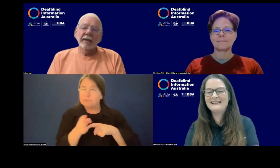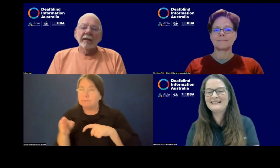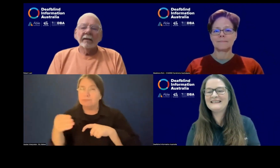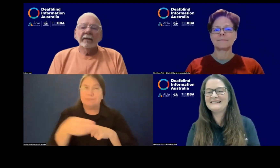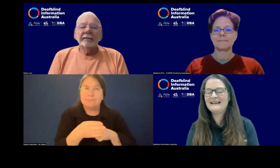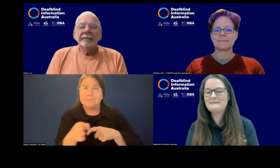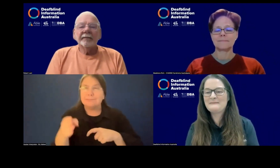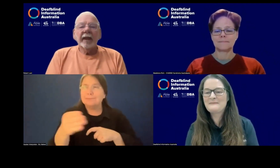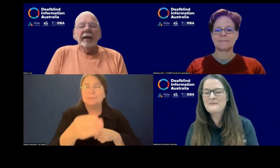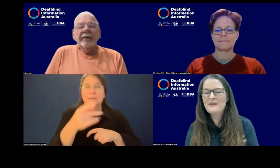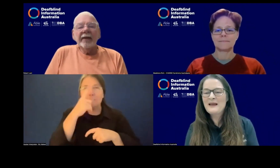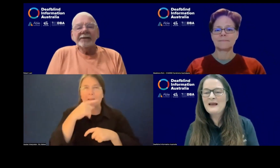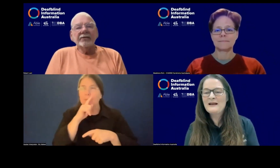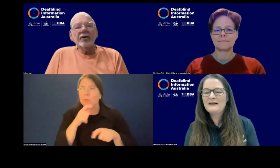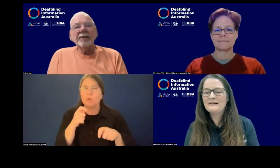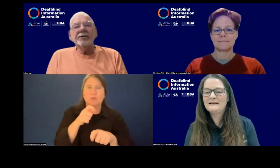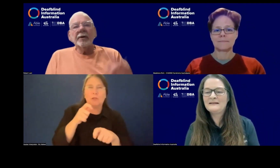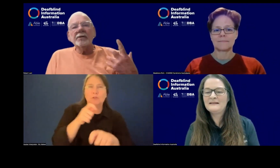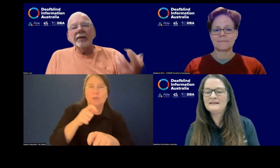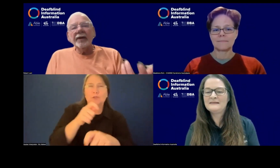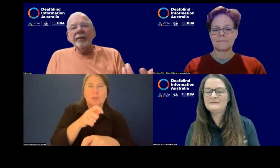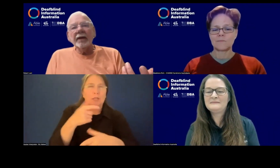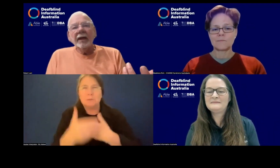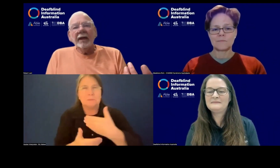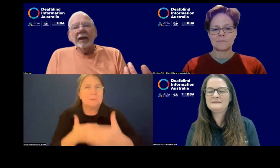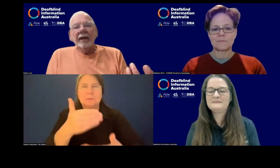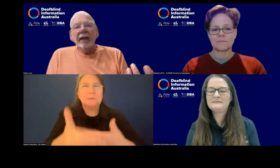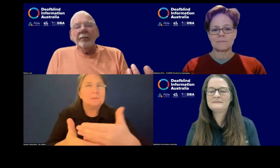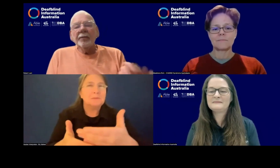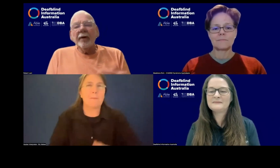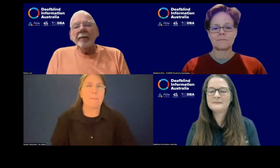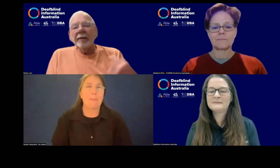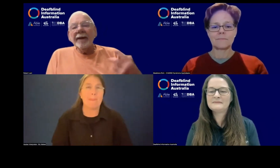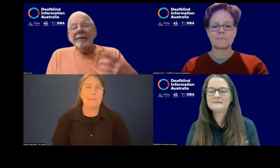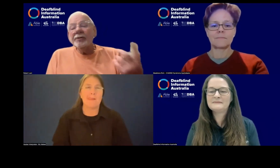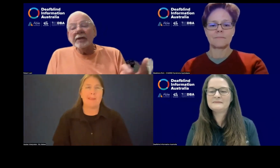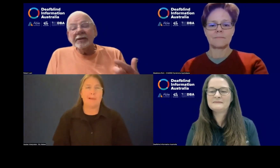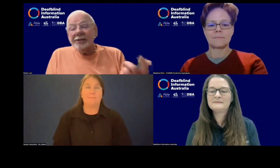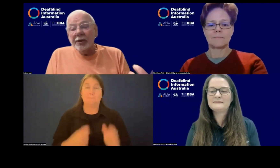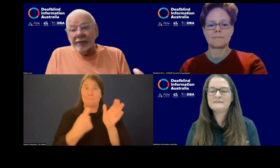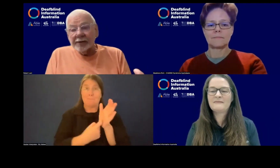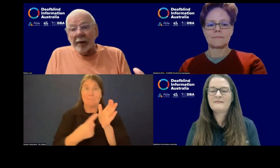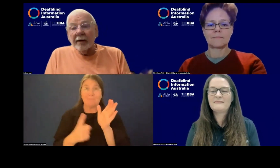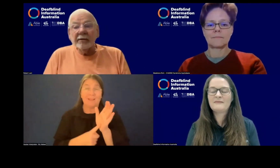it. That's a good comment too, because I think we probably are maybe doing a disservice by